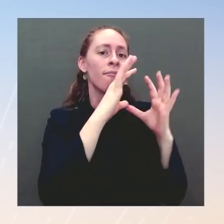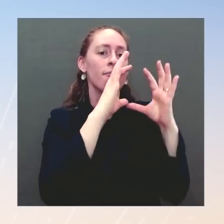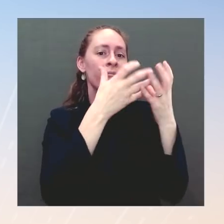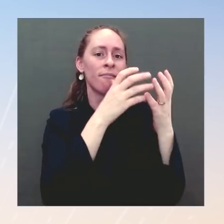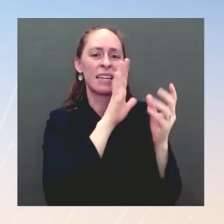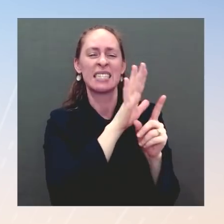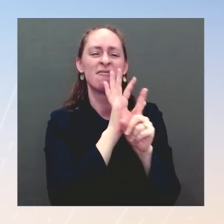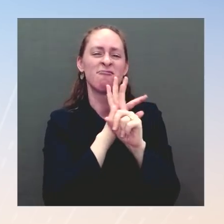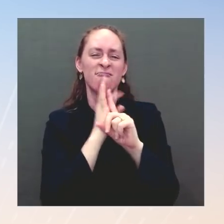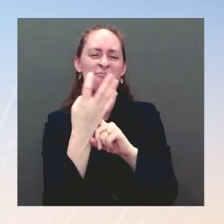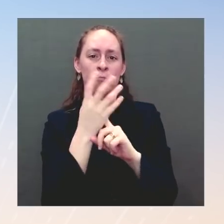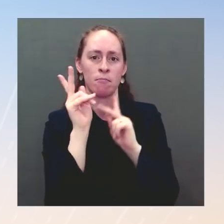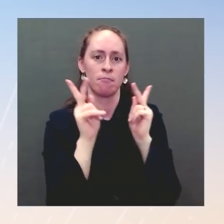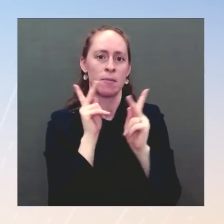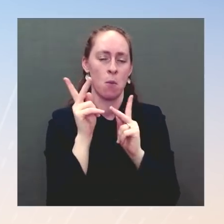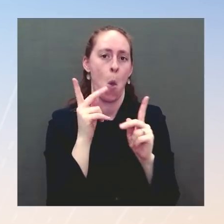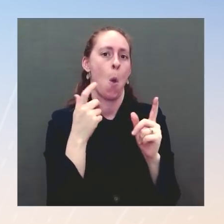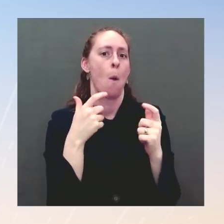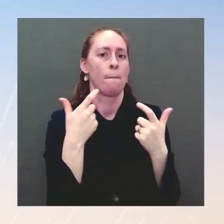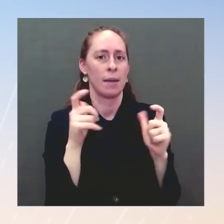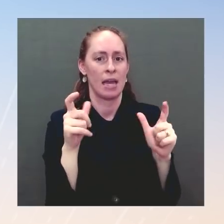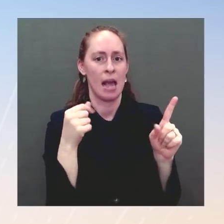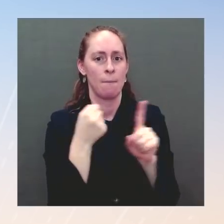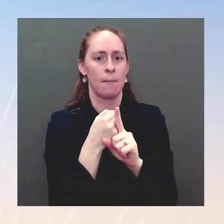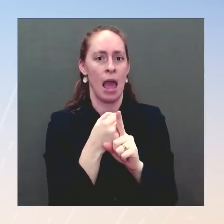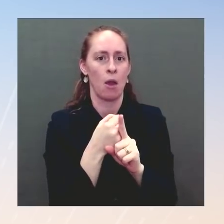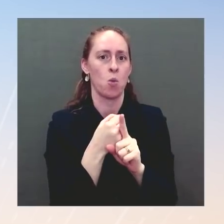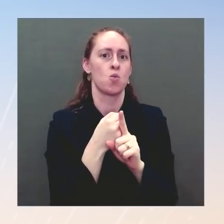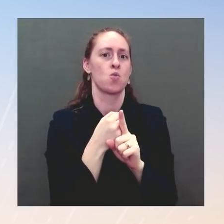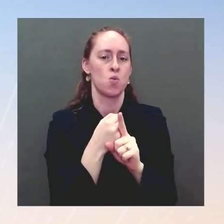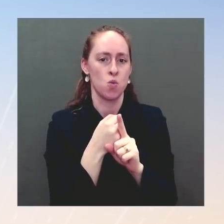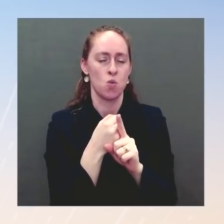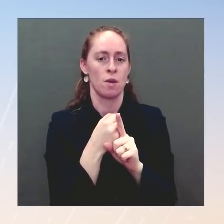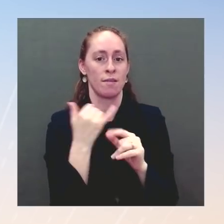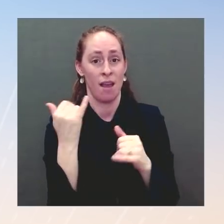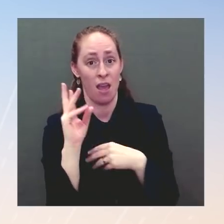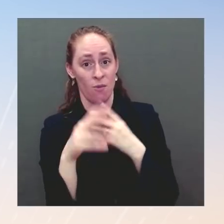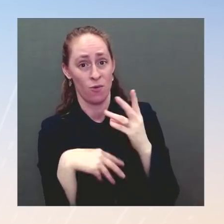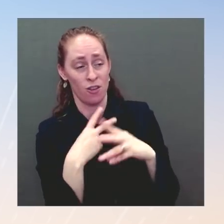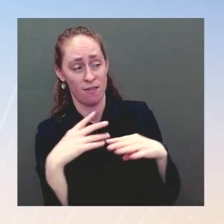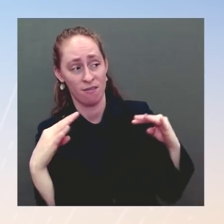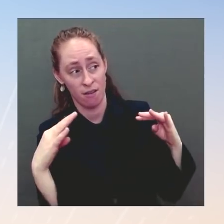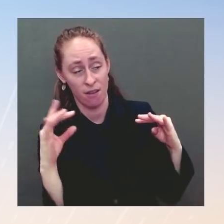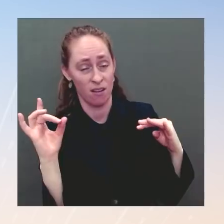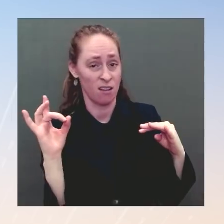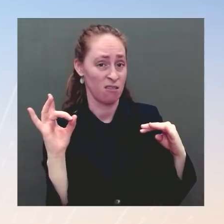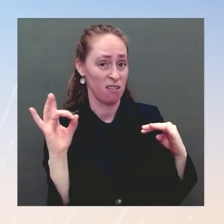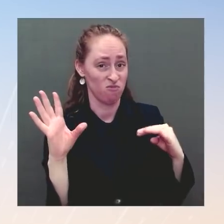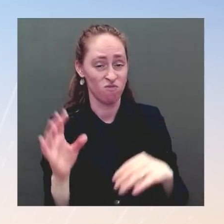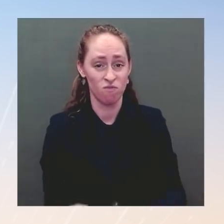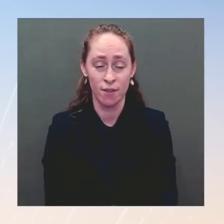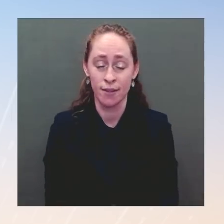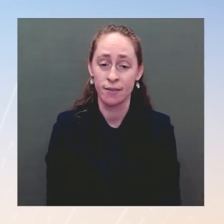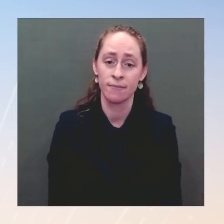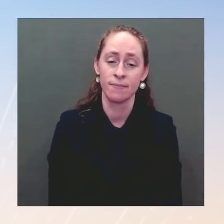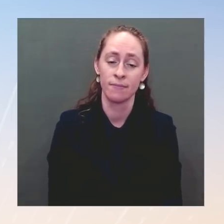in the global community. It does not mean -- we have never closed the door to diplomacy, and the President didn't have that intention of conveying that yesterday either.